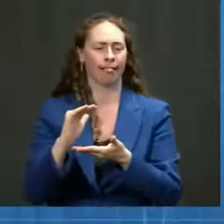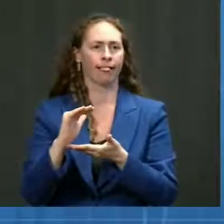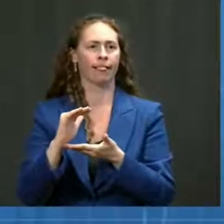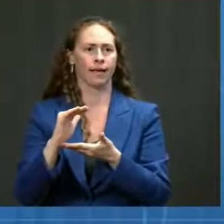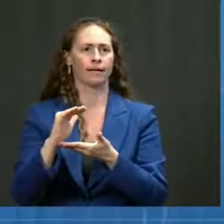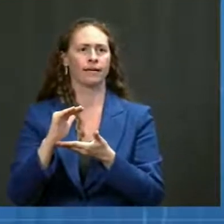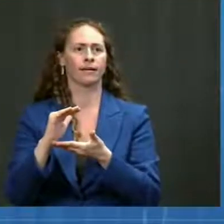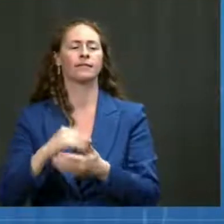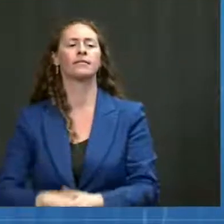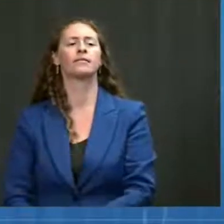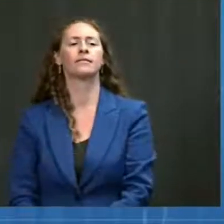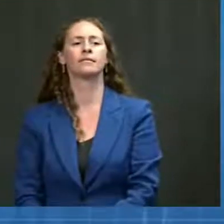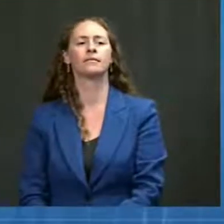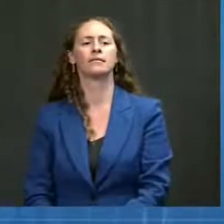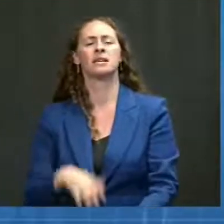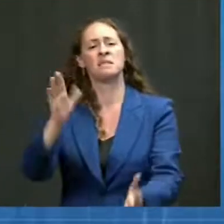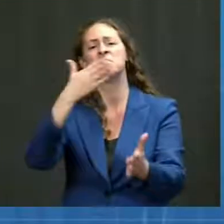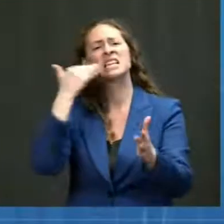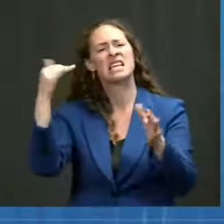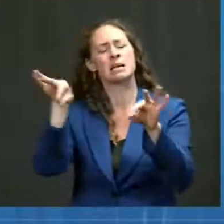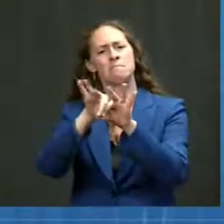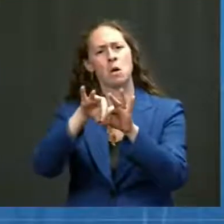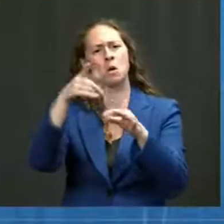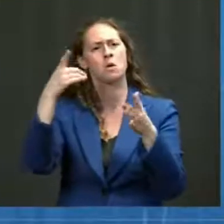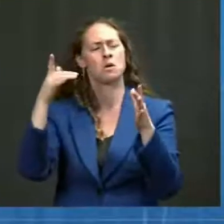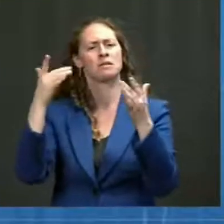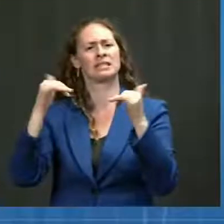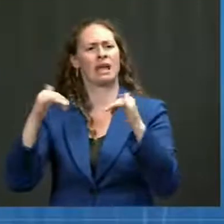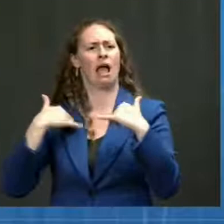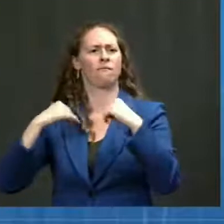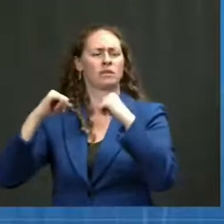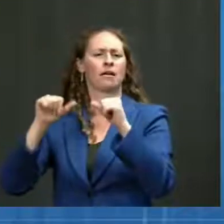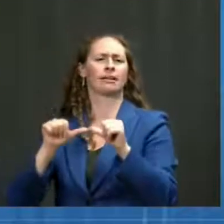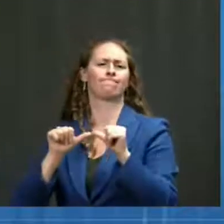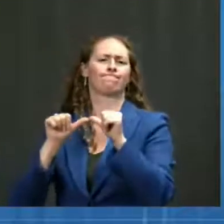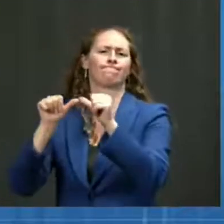HOSPITALIZATION AND DEATH, REMAINS A RELATIVELY HIGH. AND